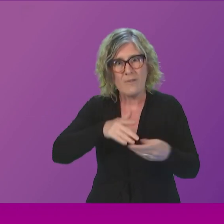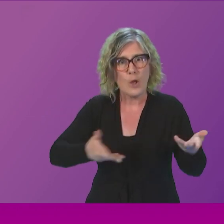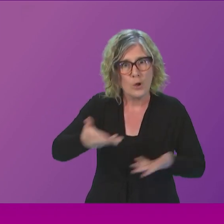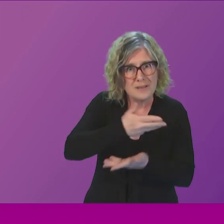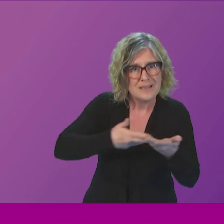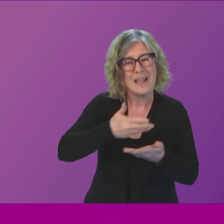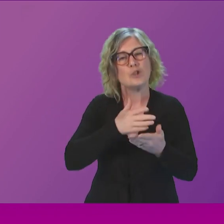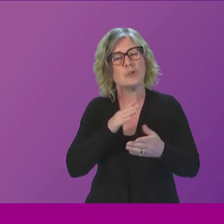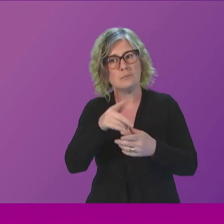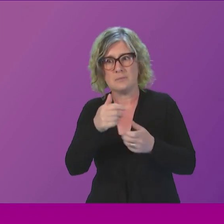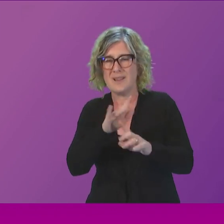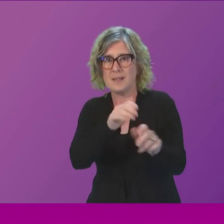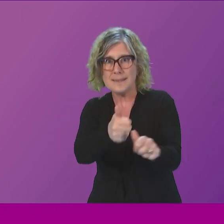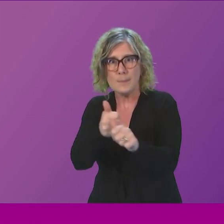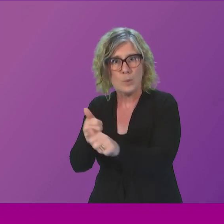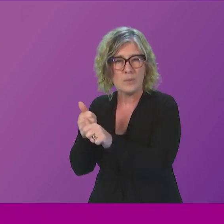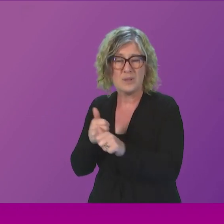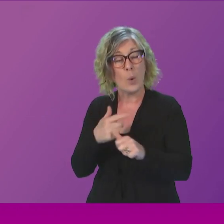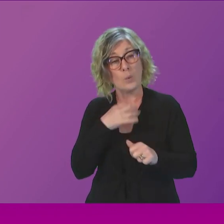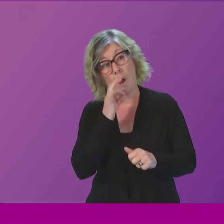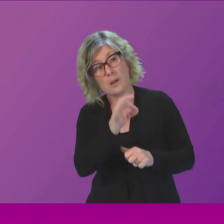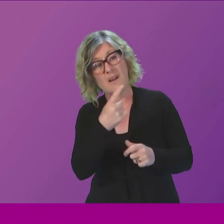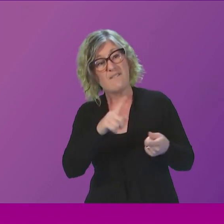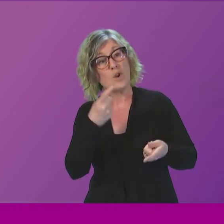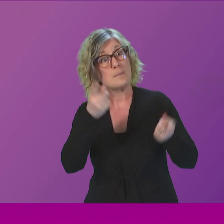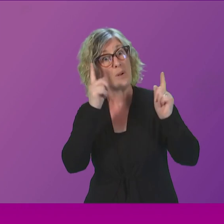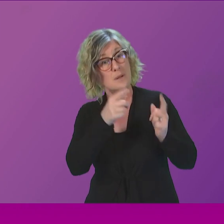Could I invite the First Minister to take this opportunity to reaffirm his support for